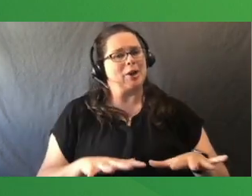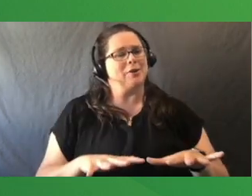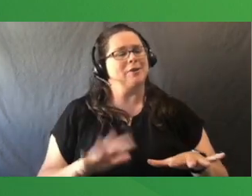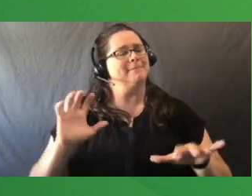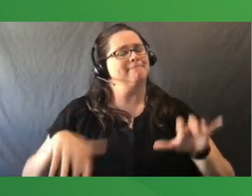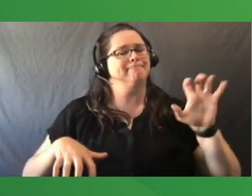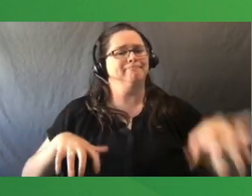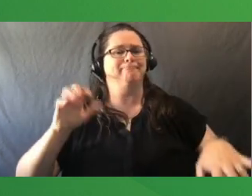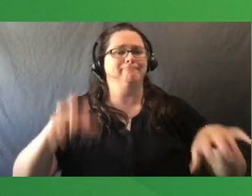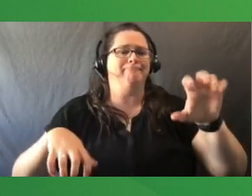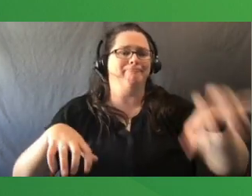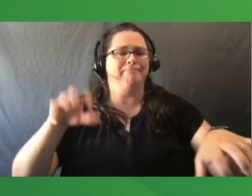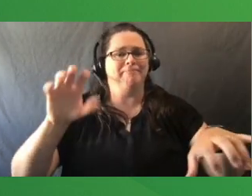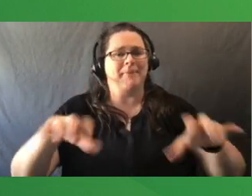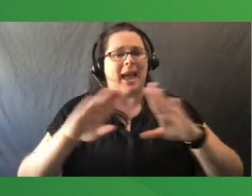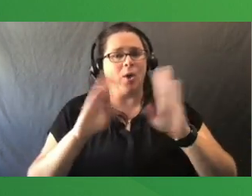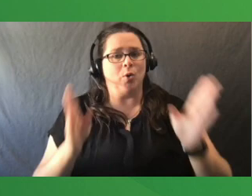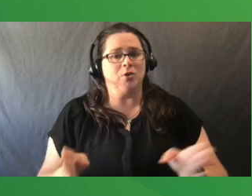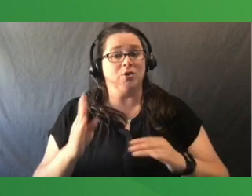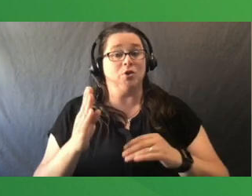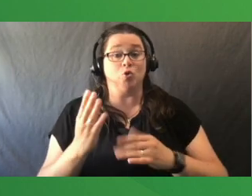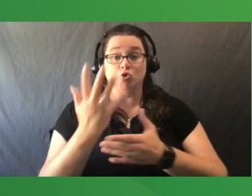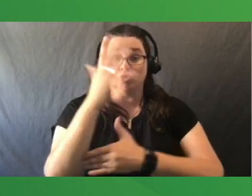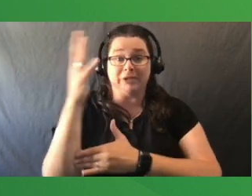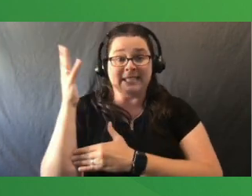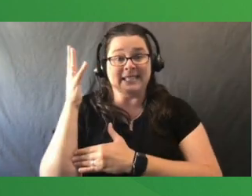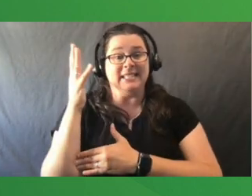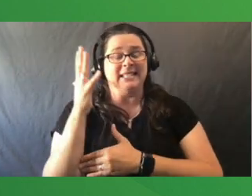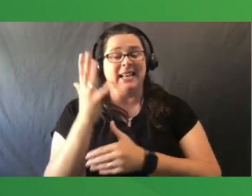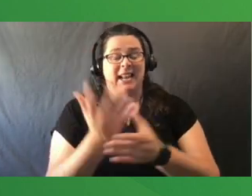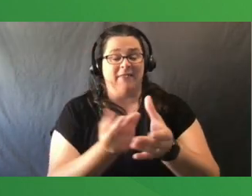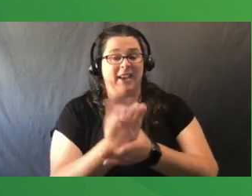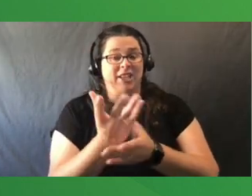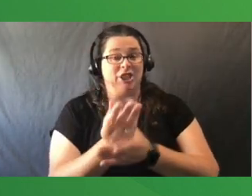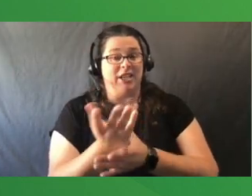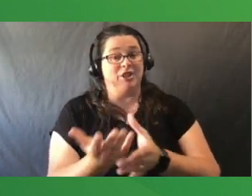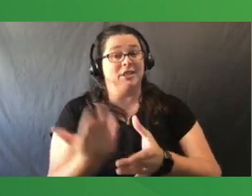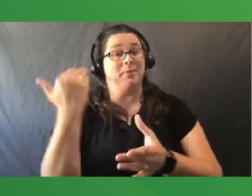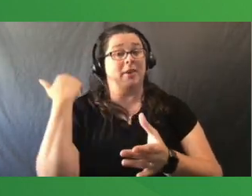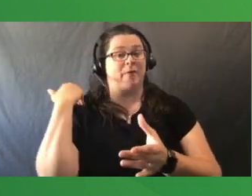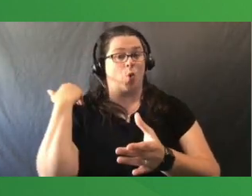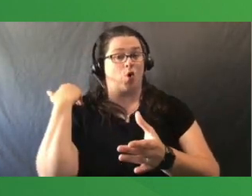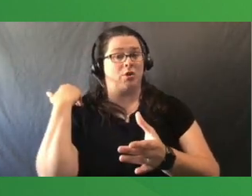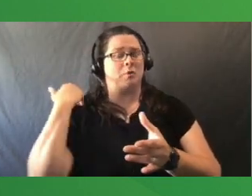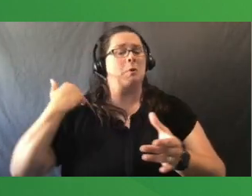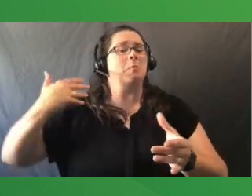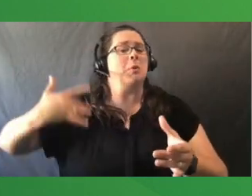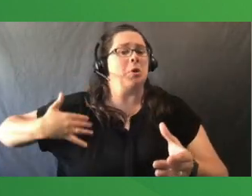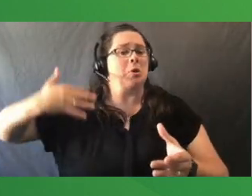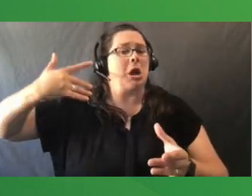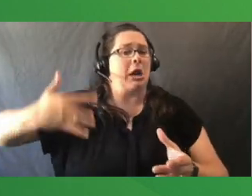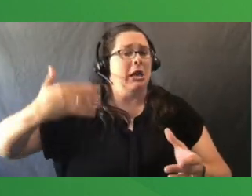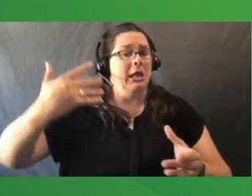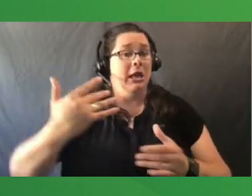So trees and vegetation that in past centuries would have periodically burned, no longer